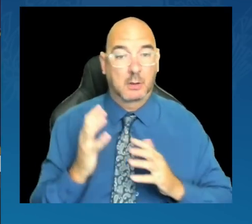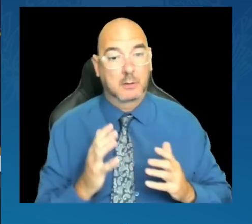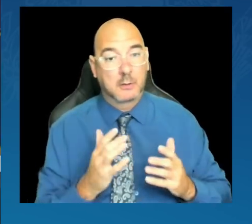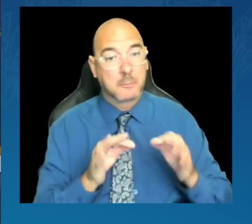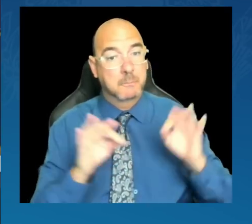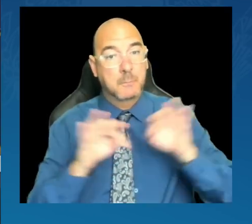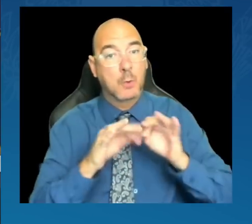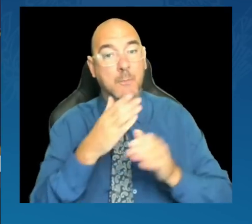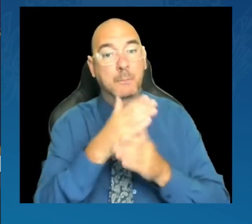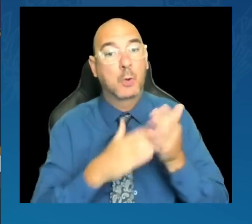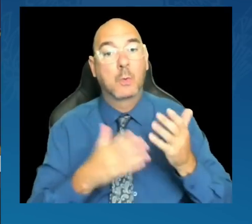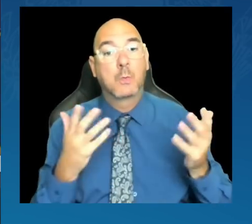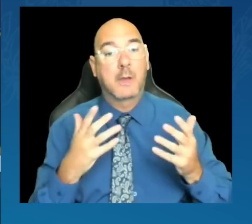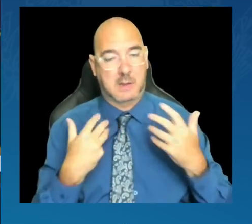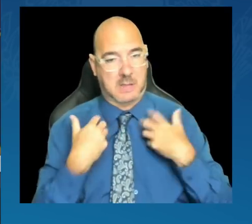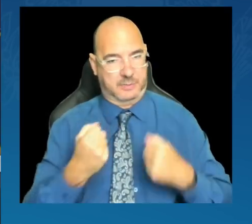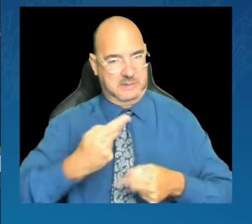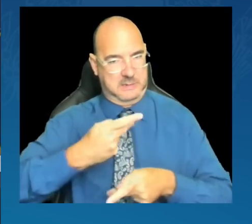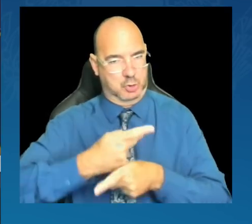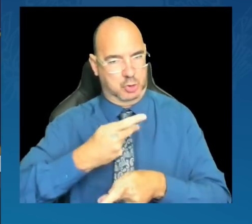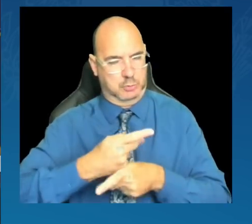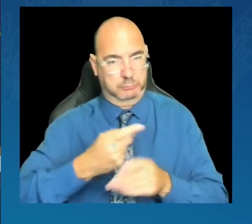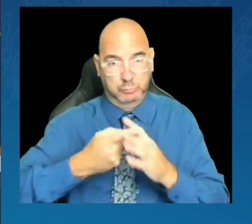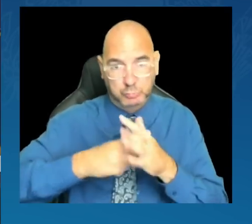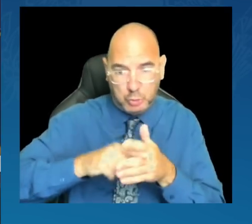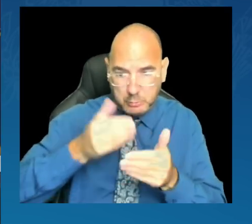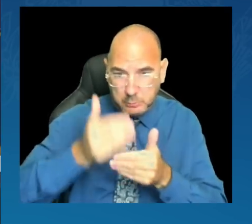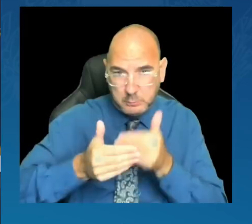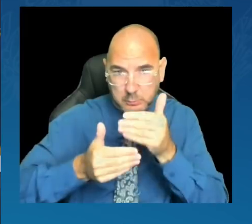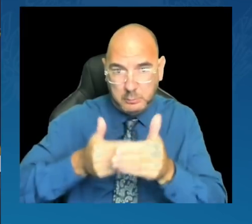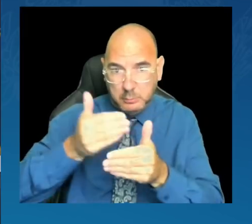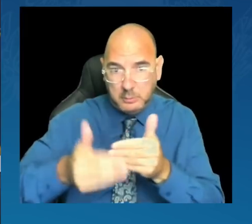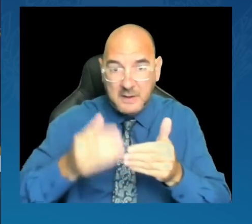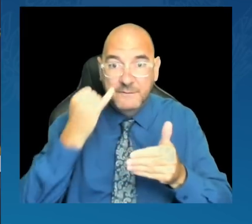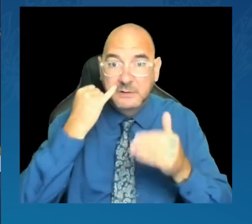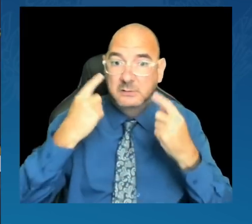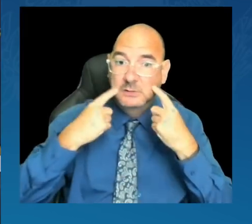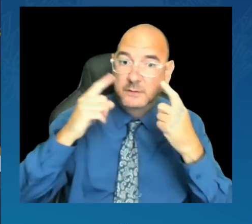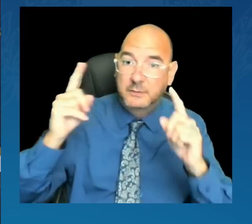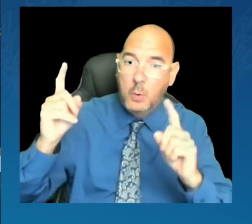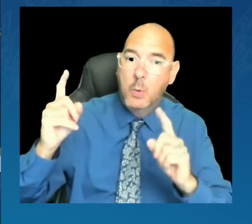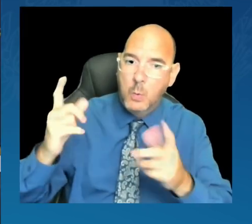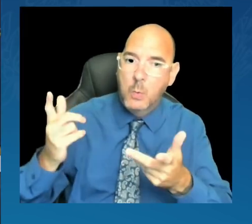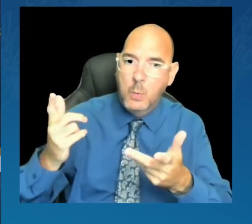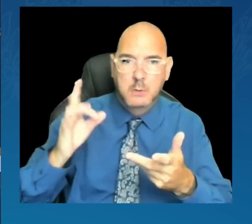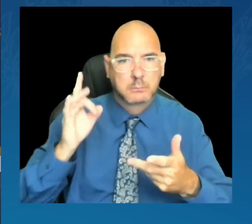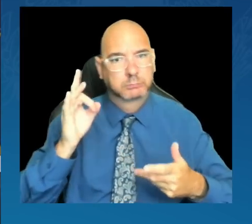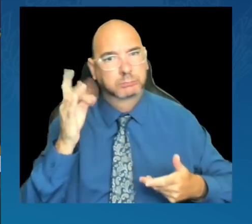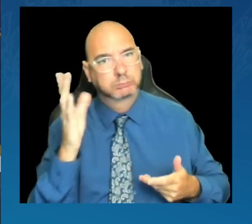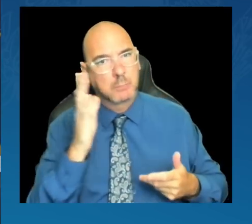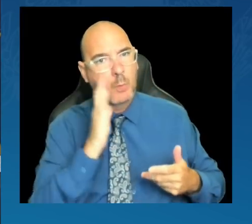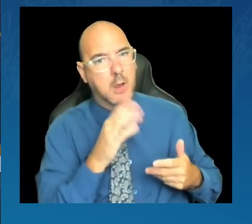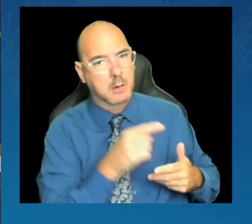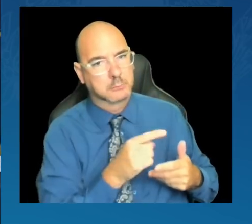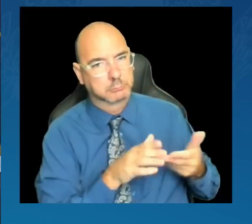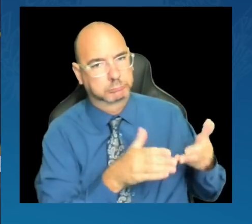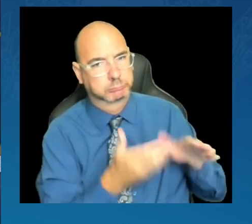if successful, will have deadly outcomes for pregnant women in the state of Indiana that is already have the third